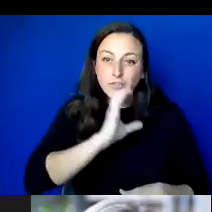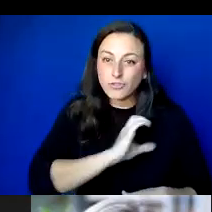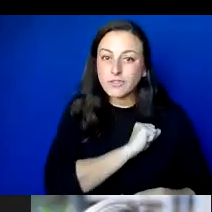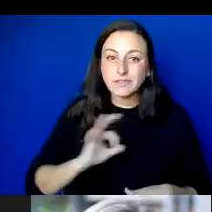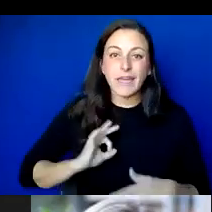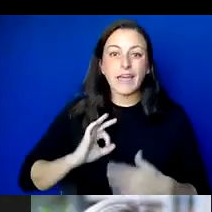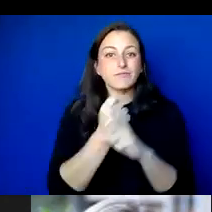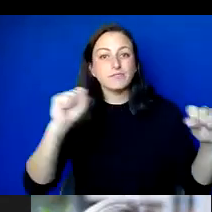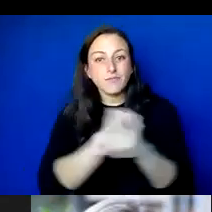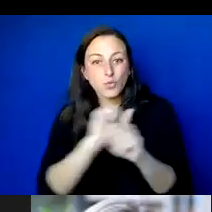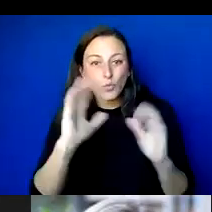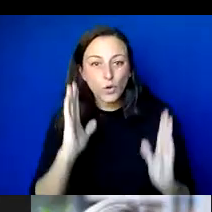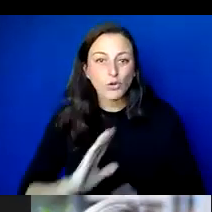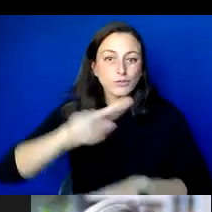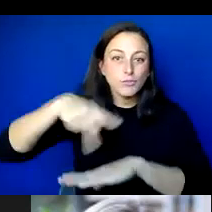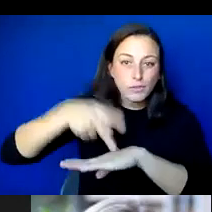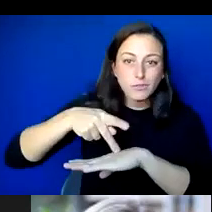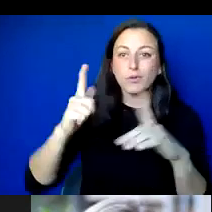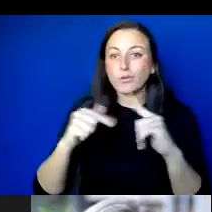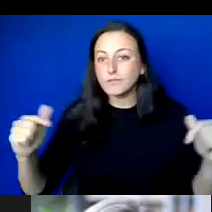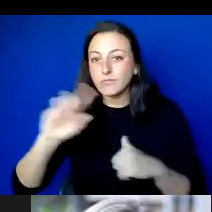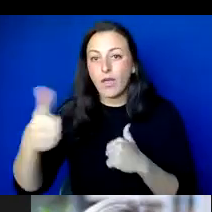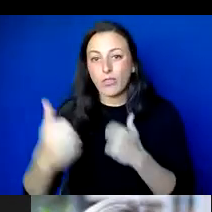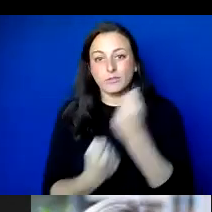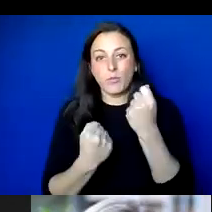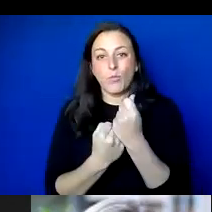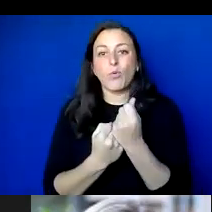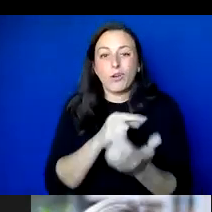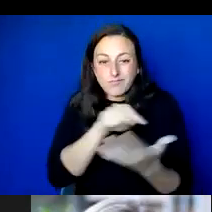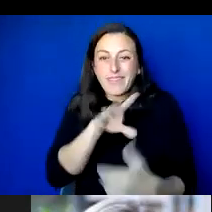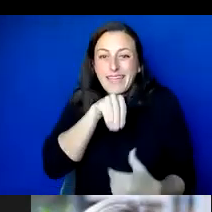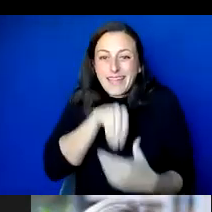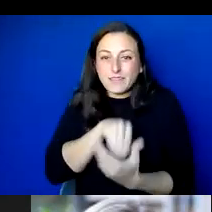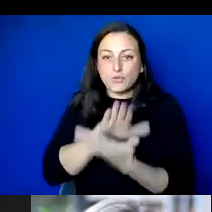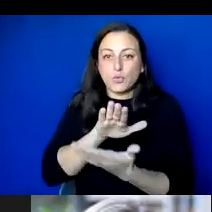and other support services offered inside the school. And then of course the state government: